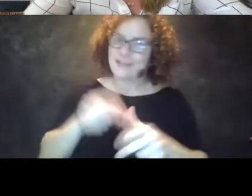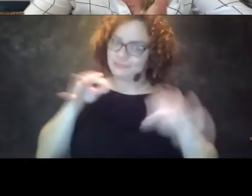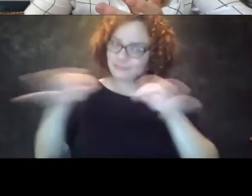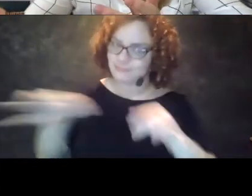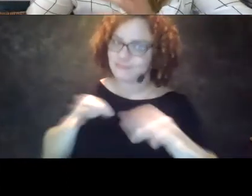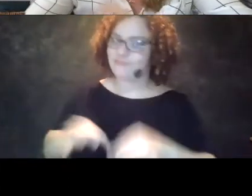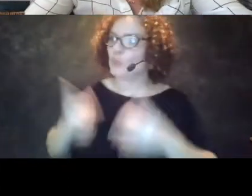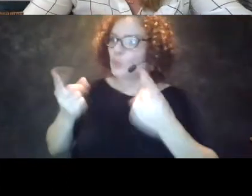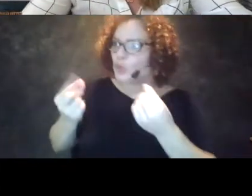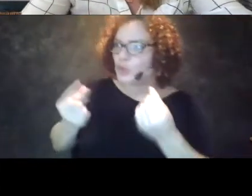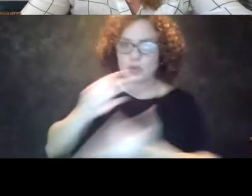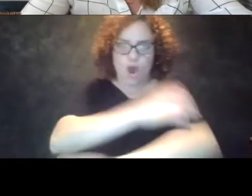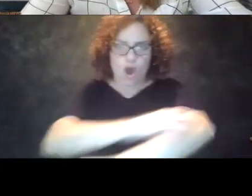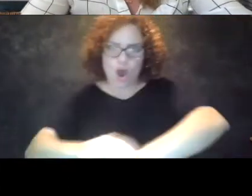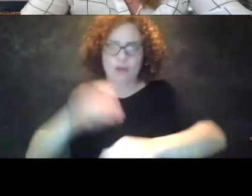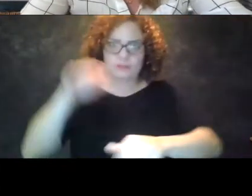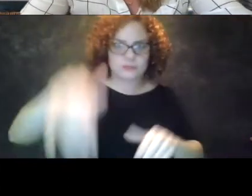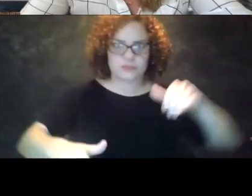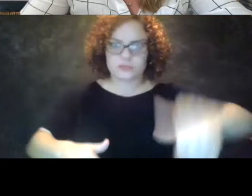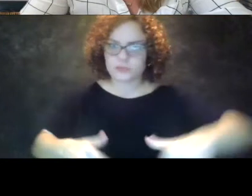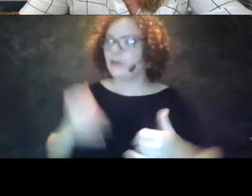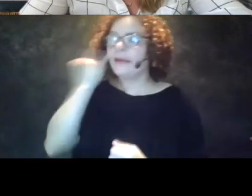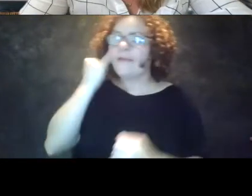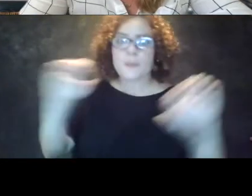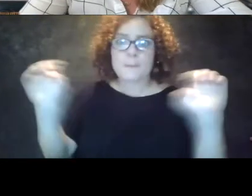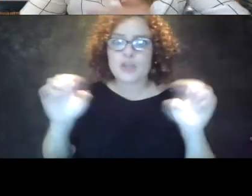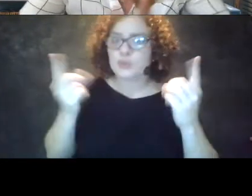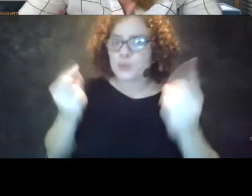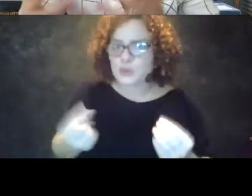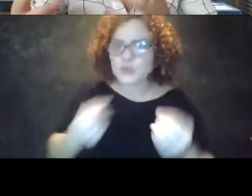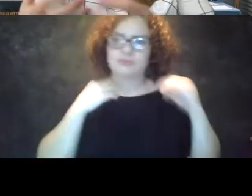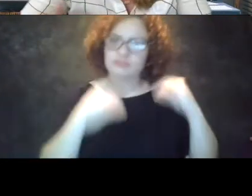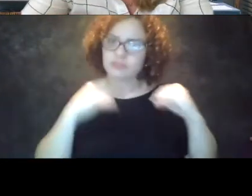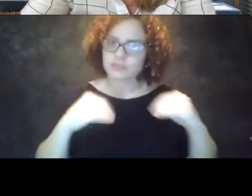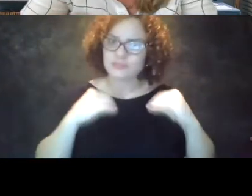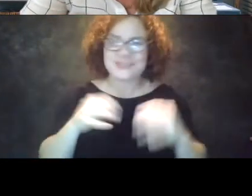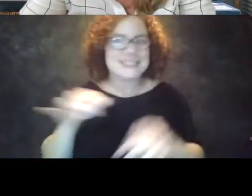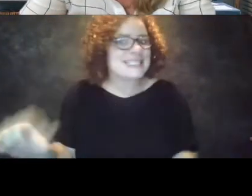if there's an emergency. And that's kind of like with forming peer relationships for some